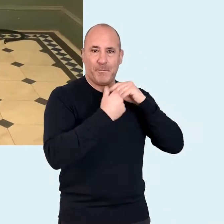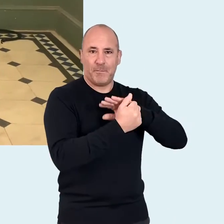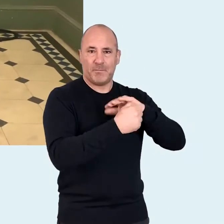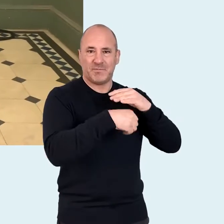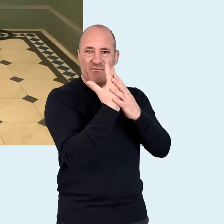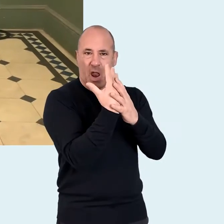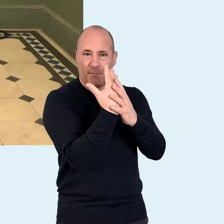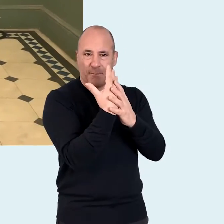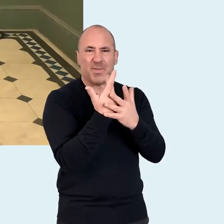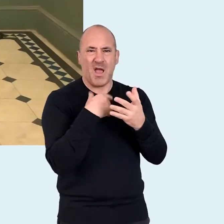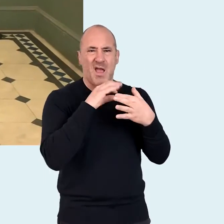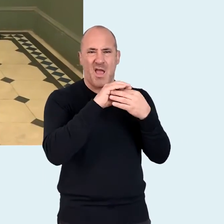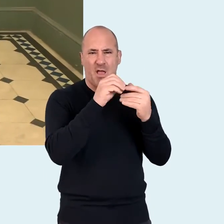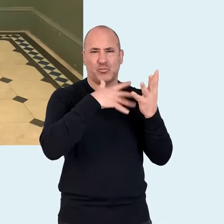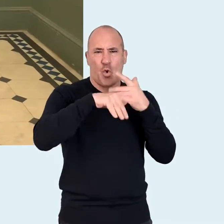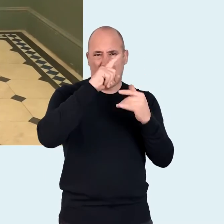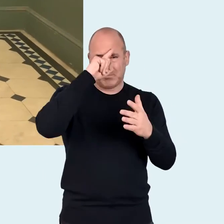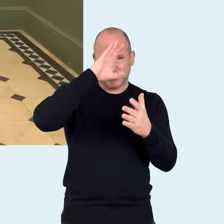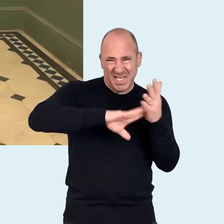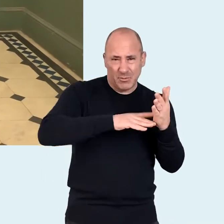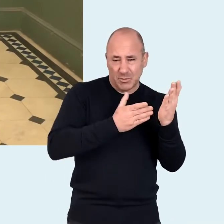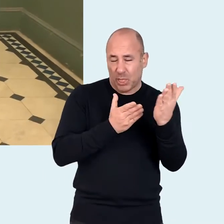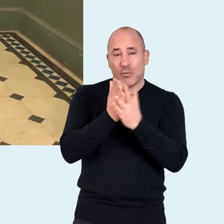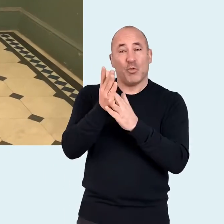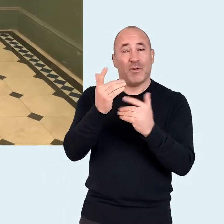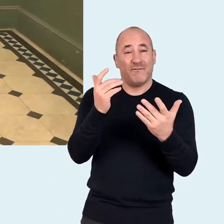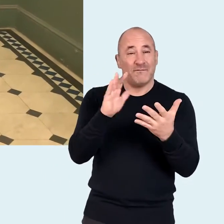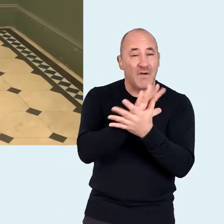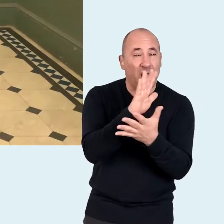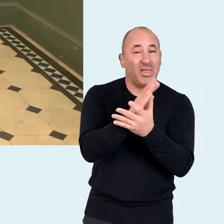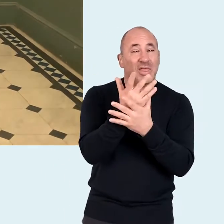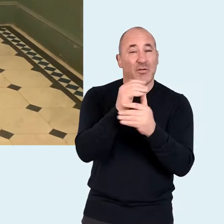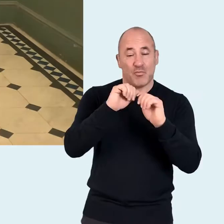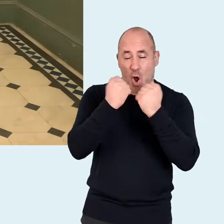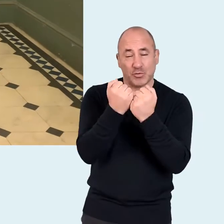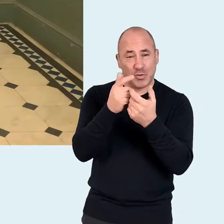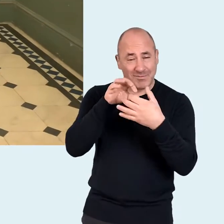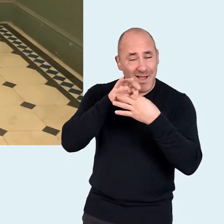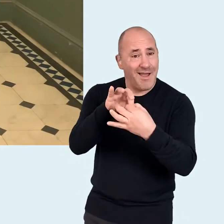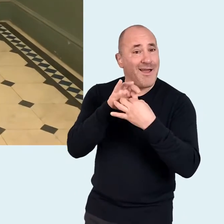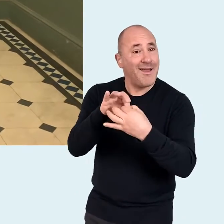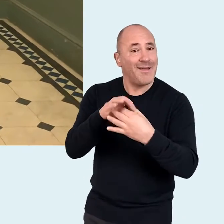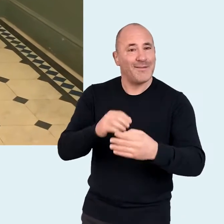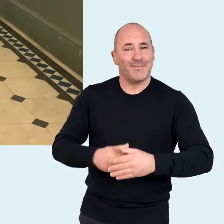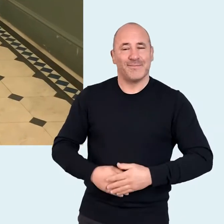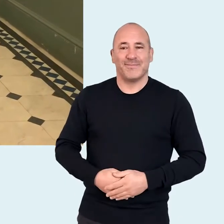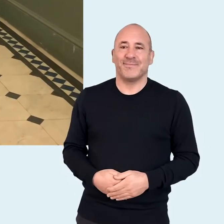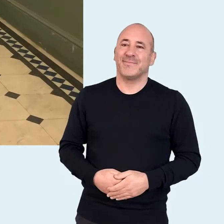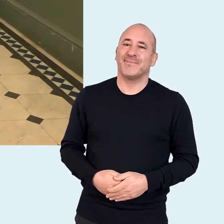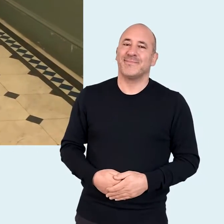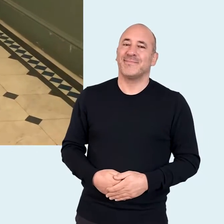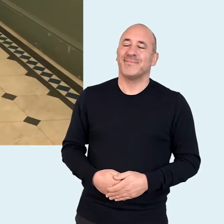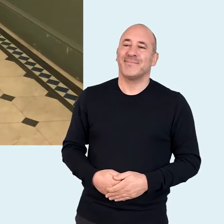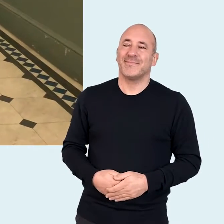skills, and to enrich social experiences through fun and engaging workshops.